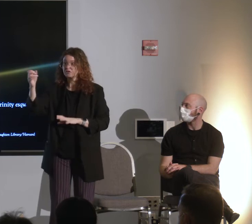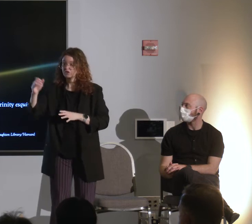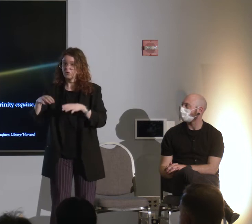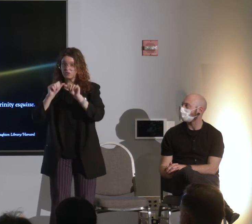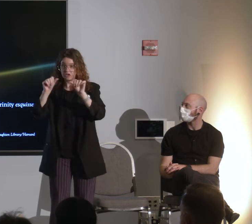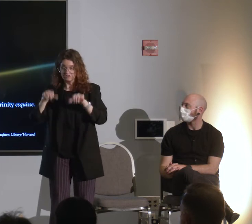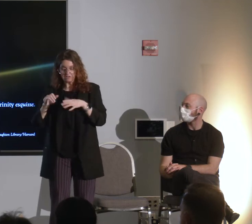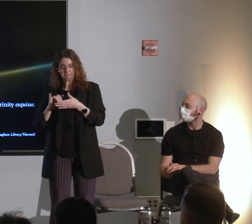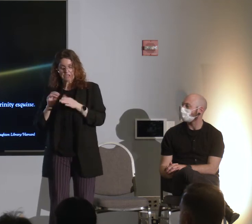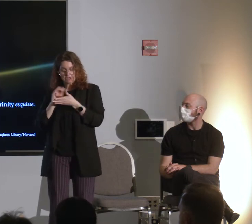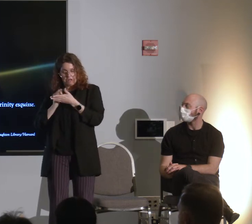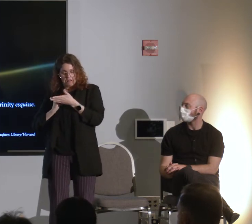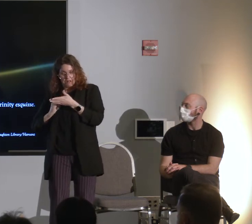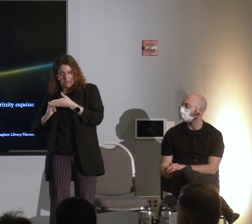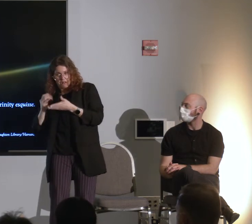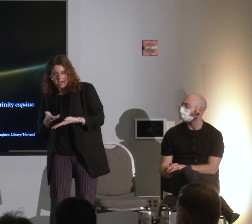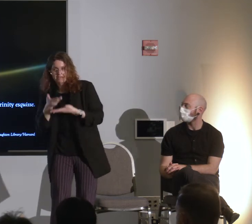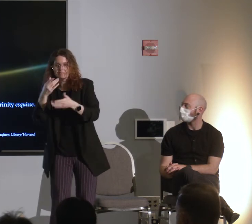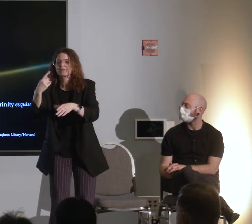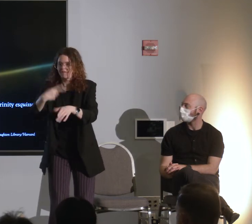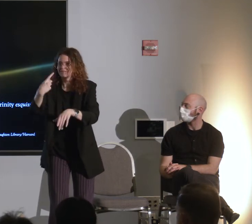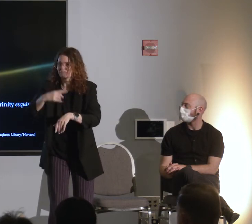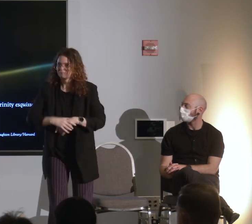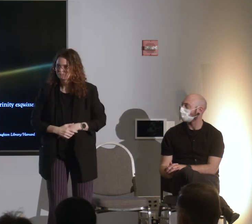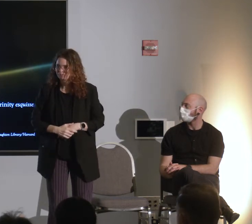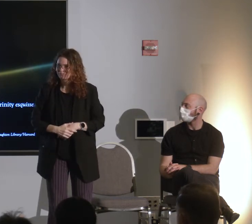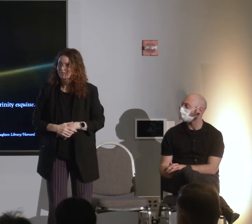competition drawings and submitted them on time. Then he waited.